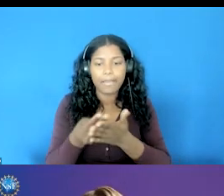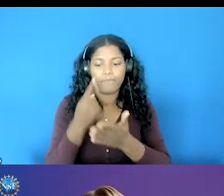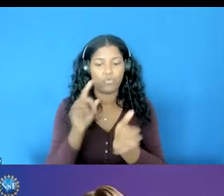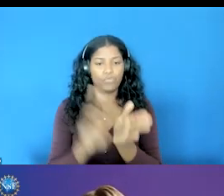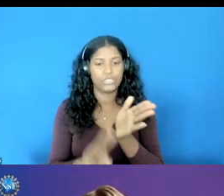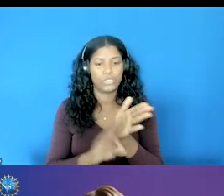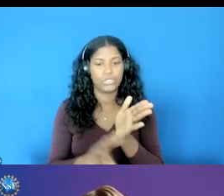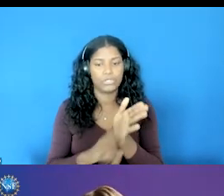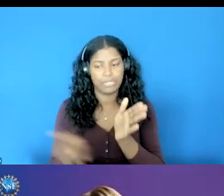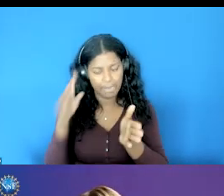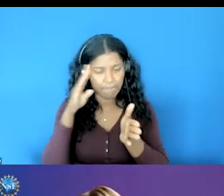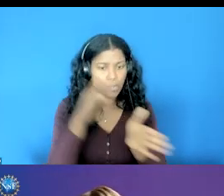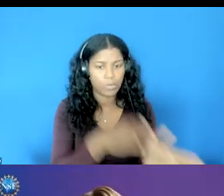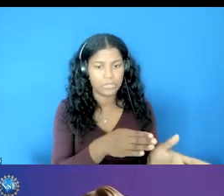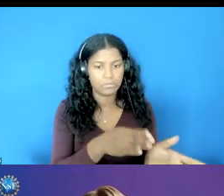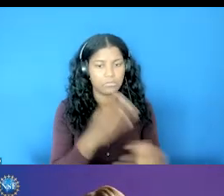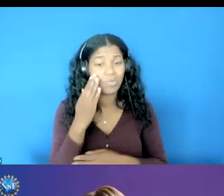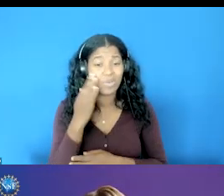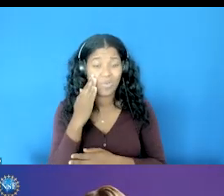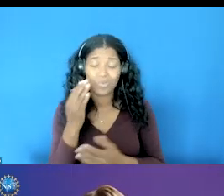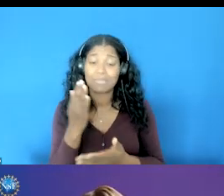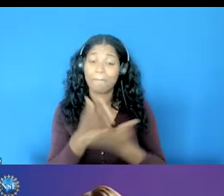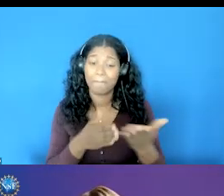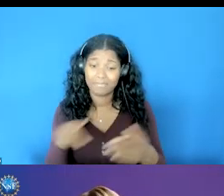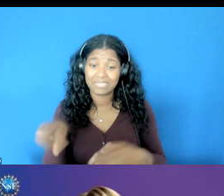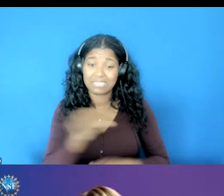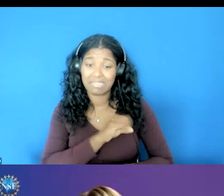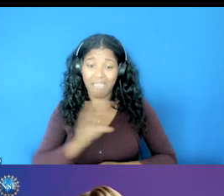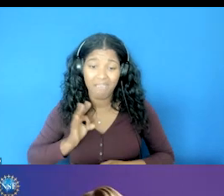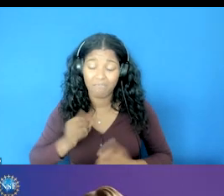We know that mid-career faculty are often overloaded with service and administration,